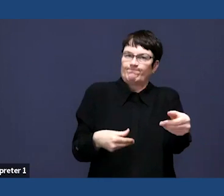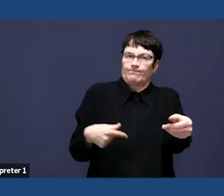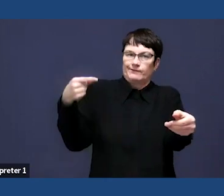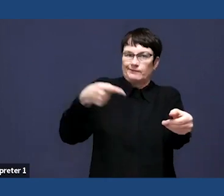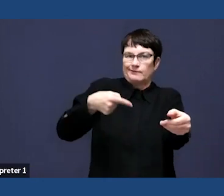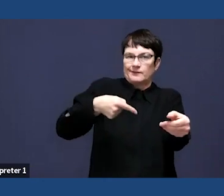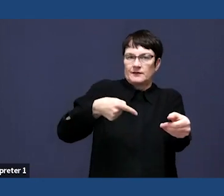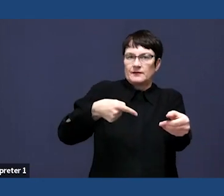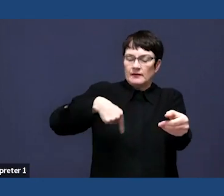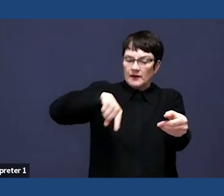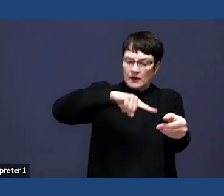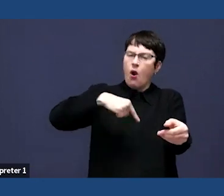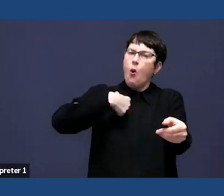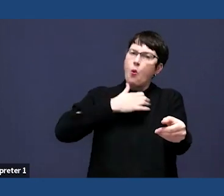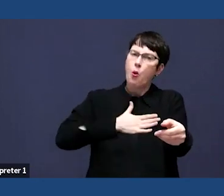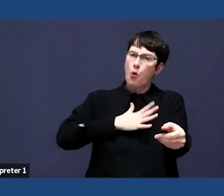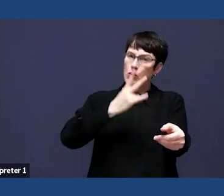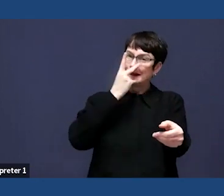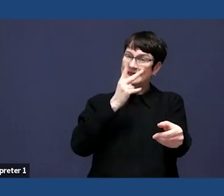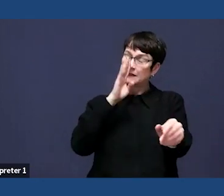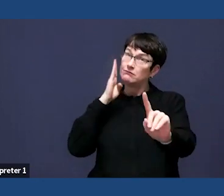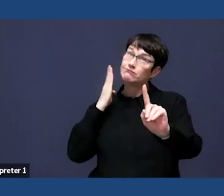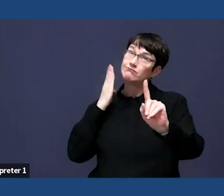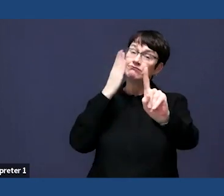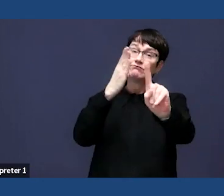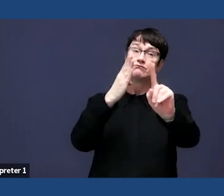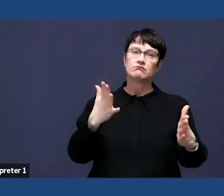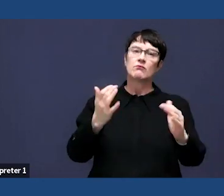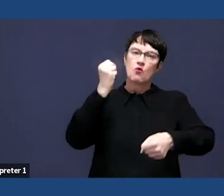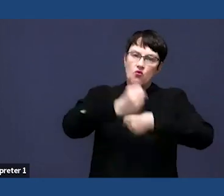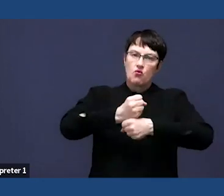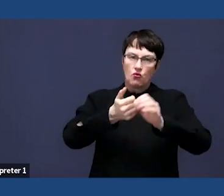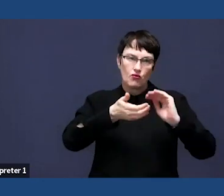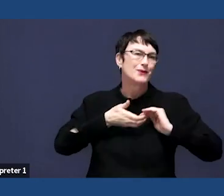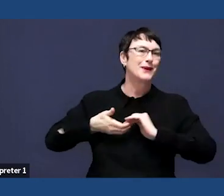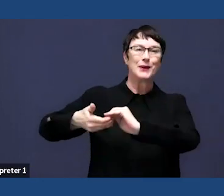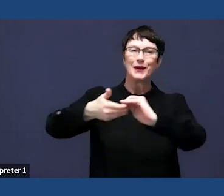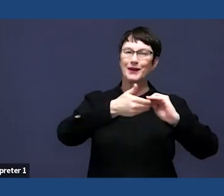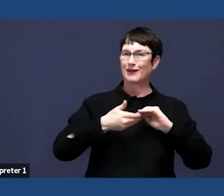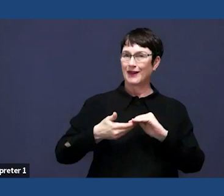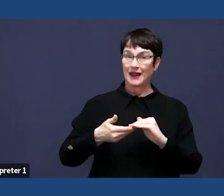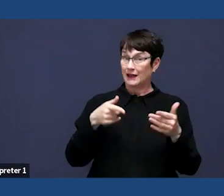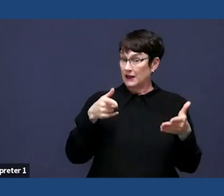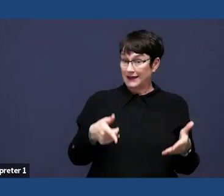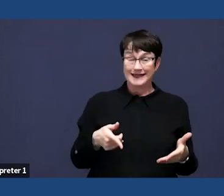a societal and global challenges opportunity that is front of us.